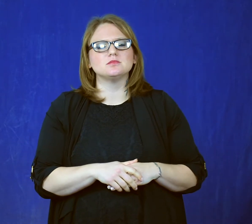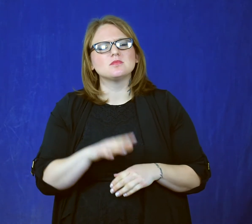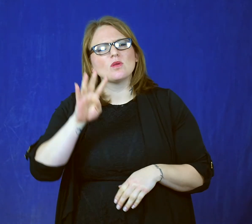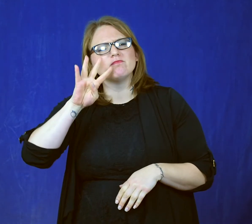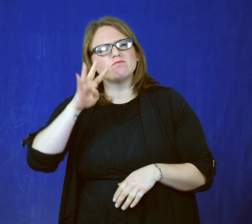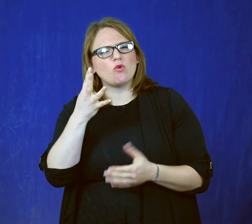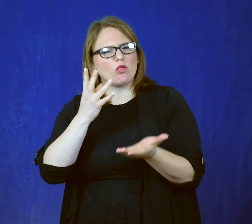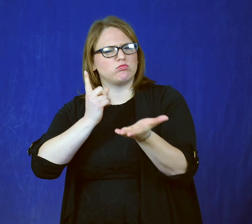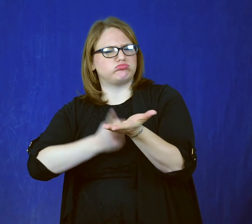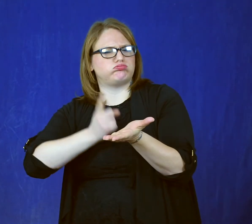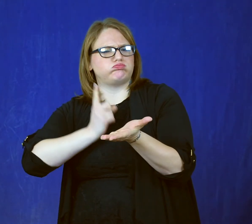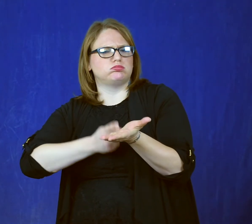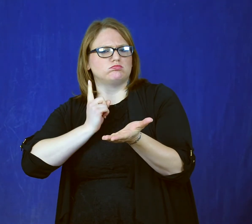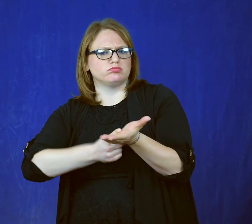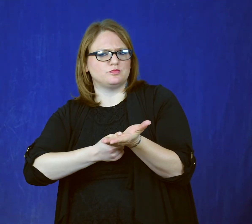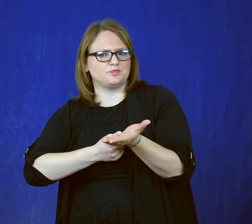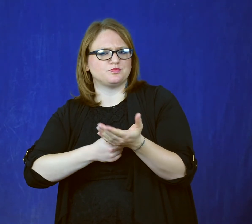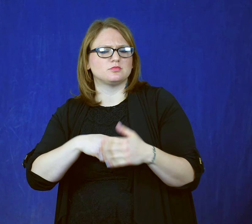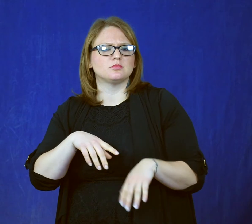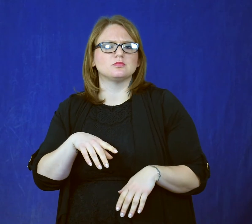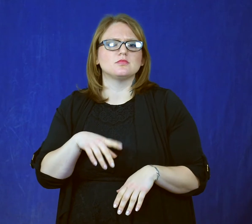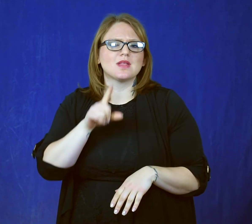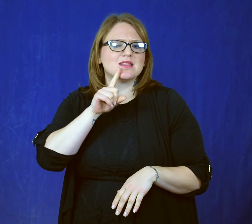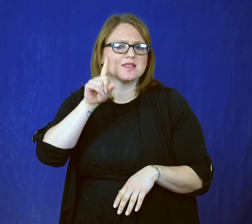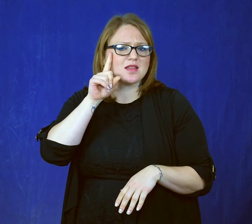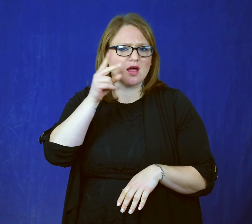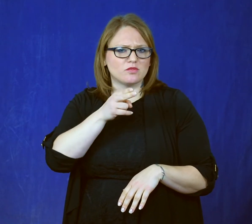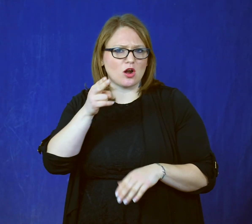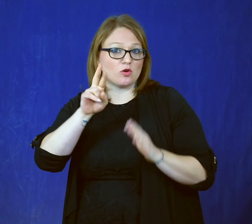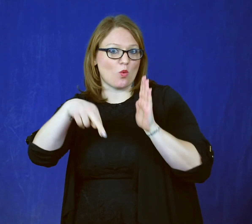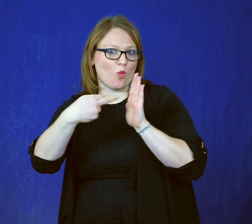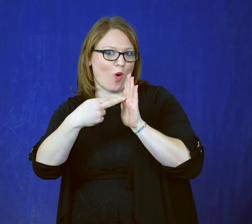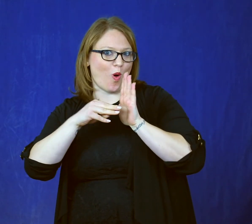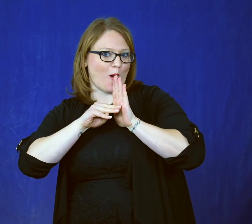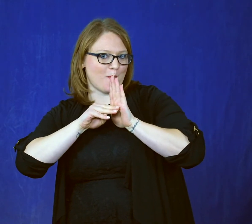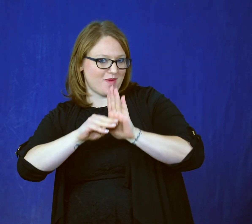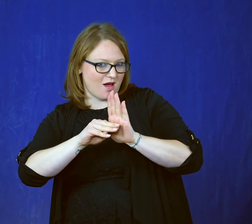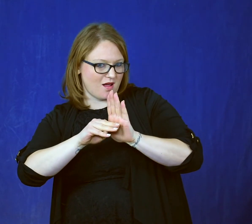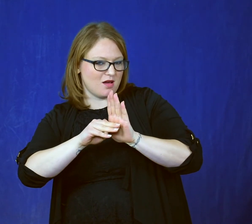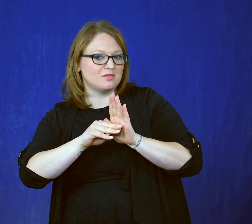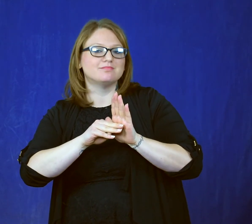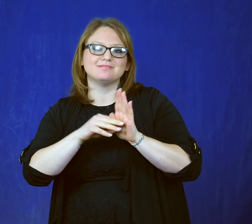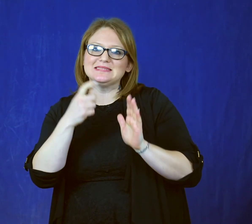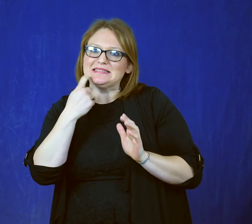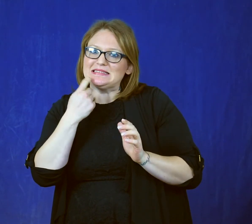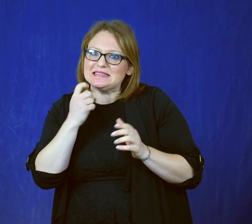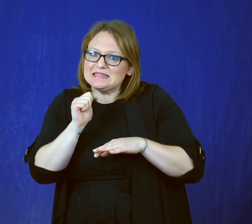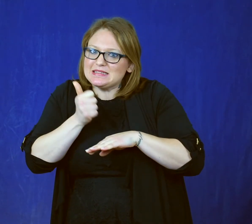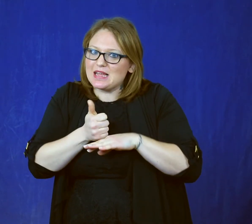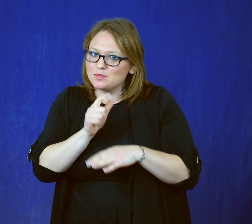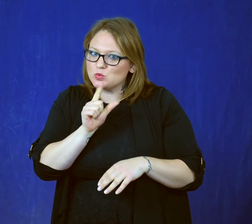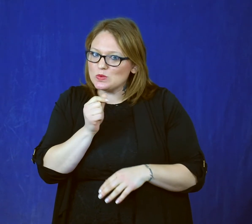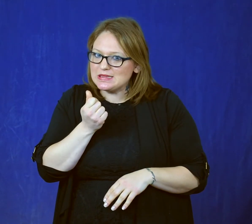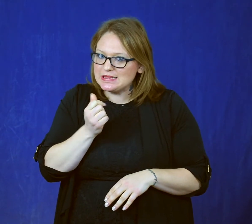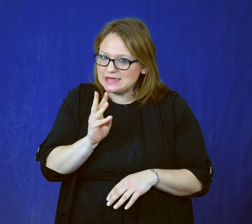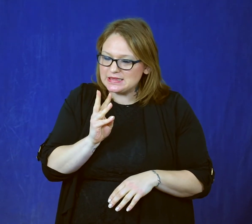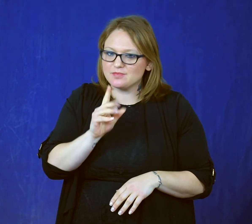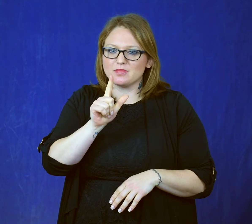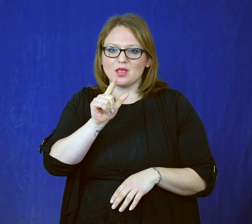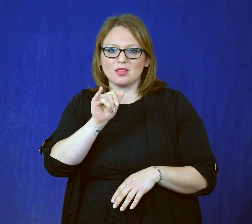Deaf and Hard of Hearing Role Models: The funding for Deaf Mentors increased in